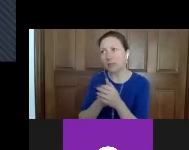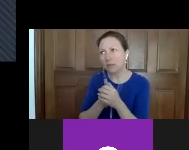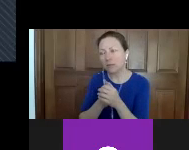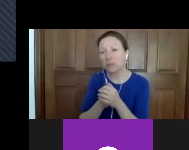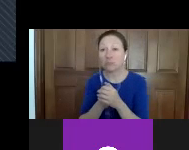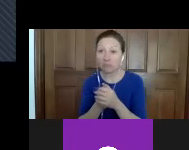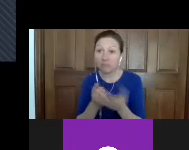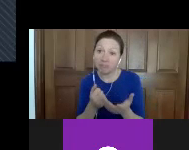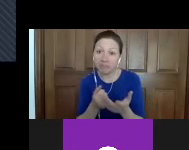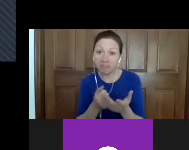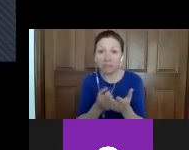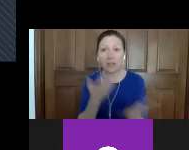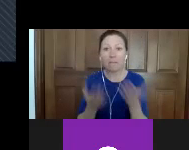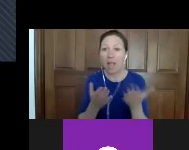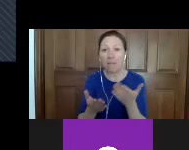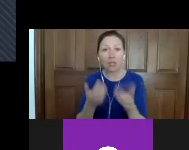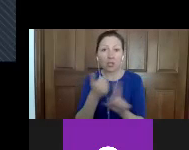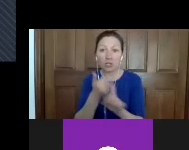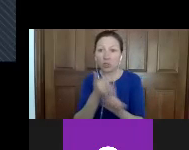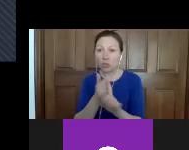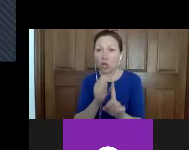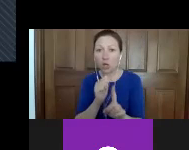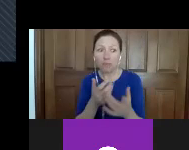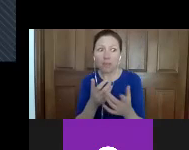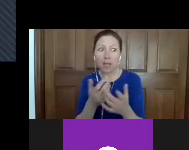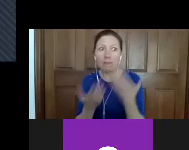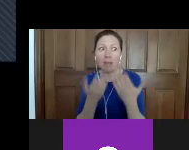letting them know that they're not going to see an able bodied person coming in.